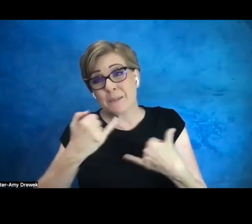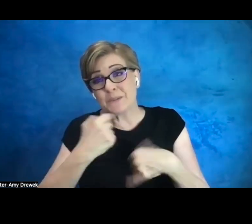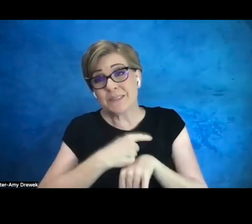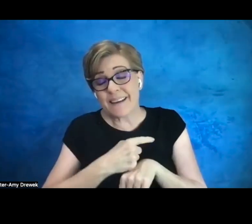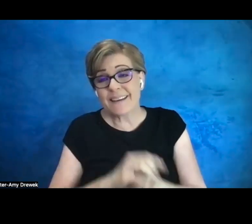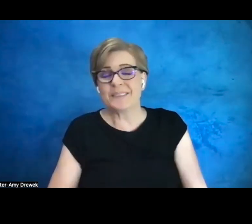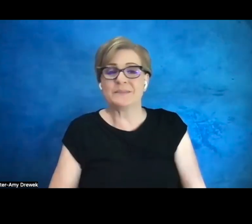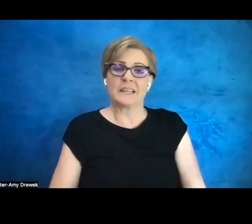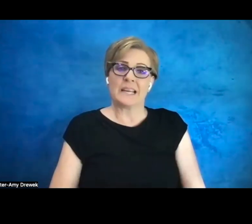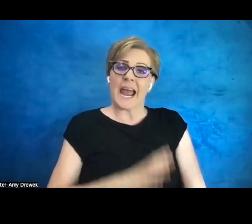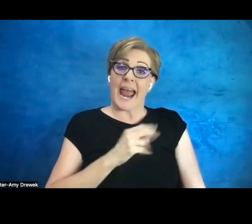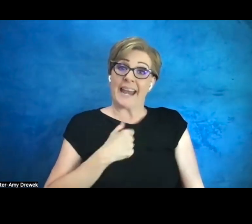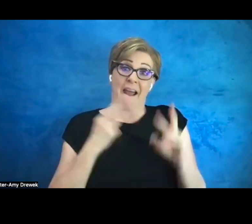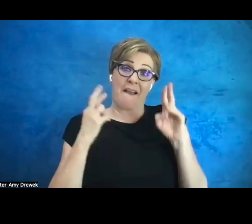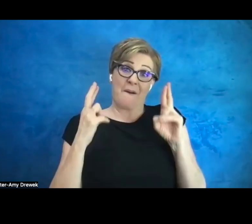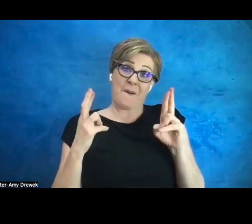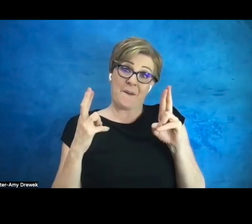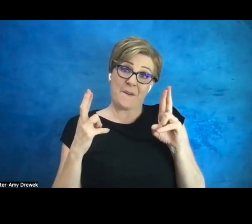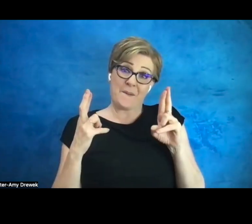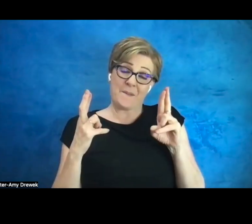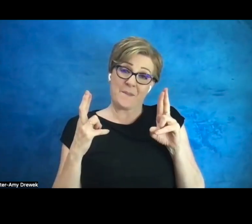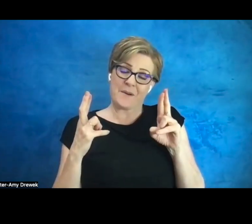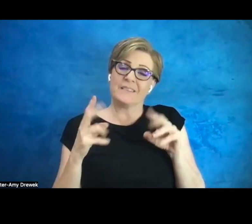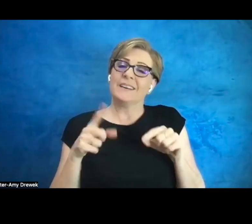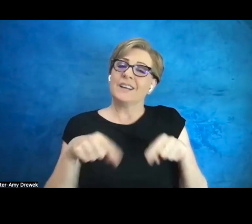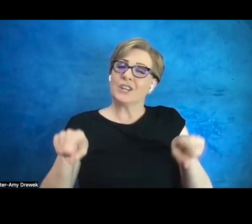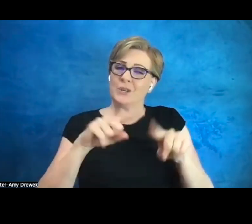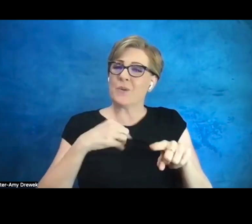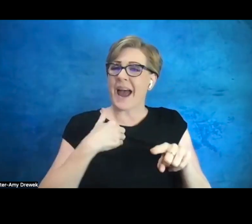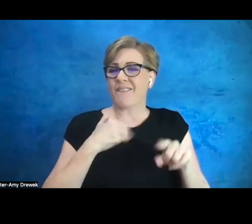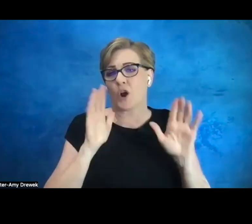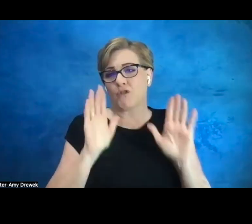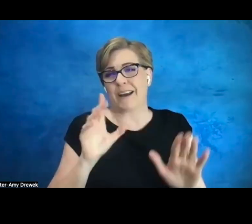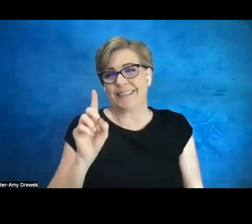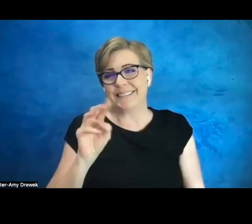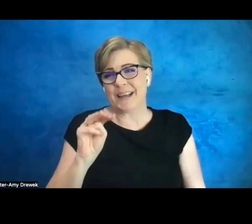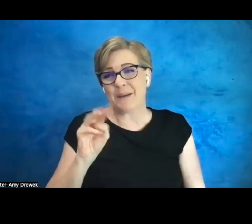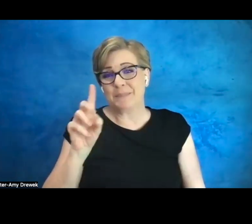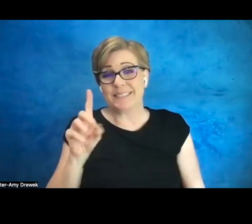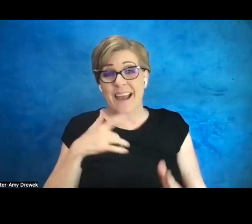And I really hope that you have a great DMD event planned, or that you're working on.